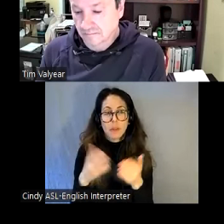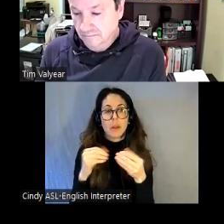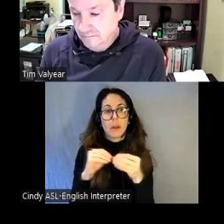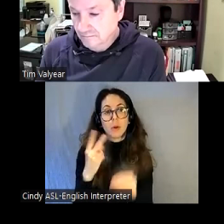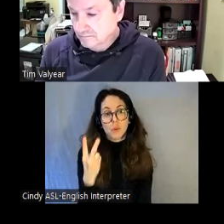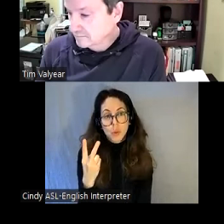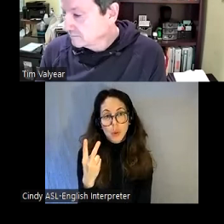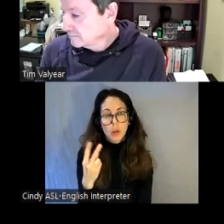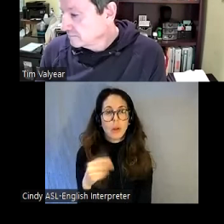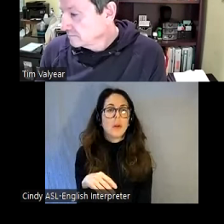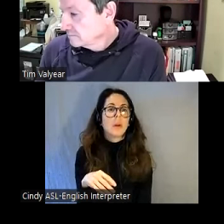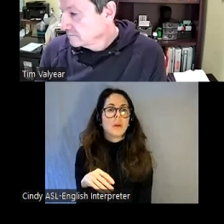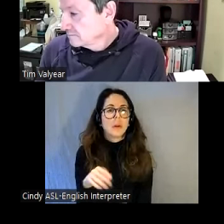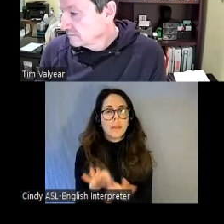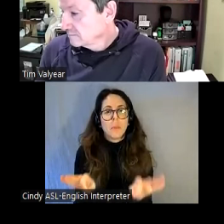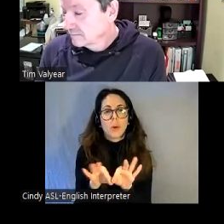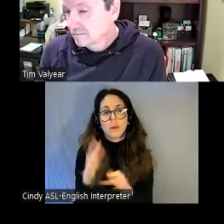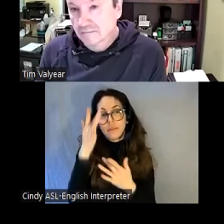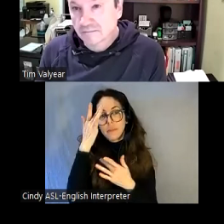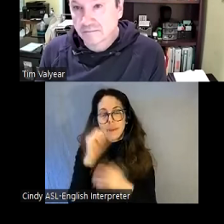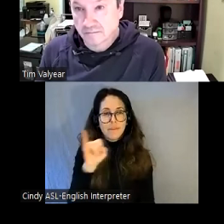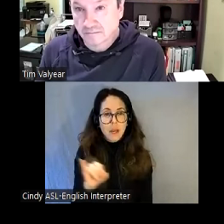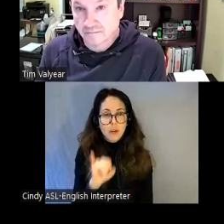is to talk about the current changes to public health